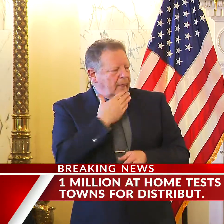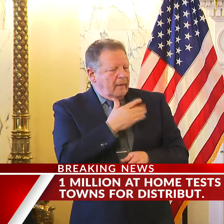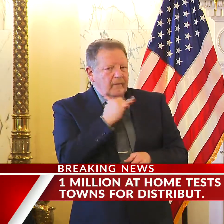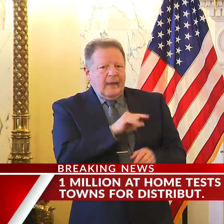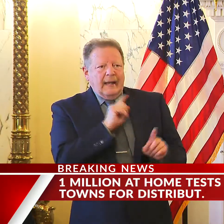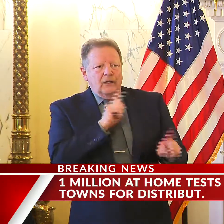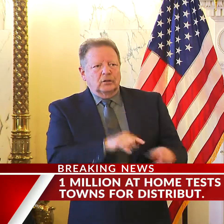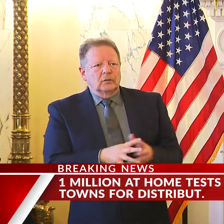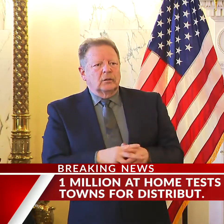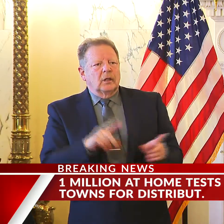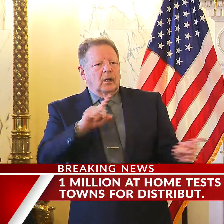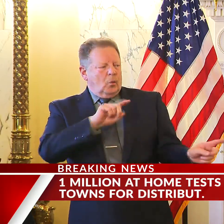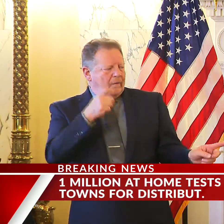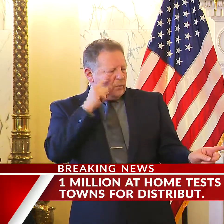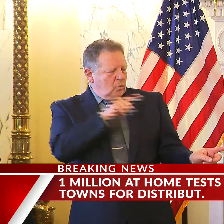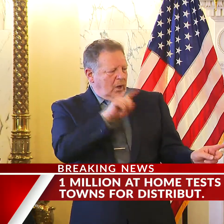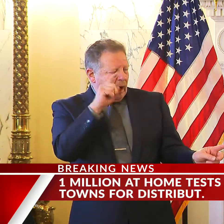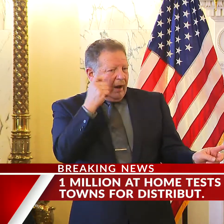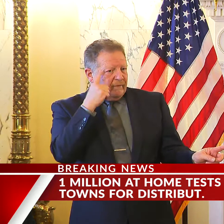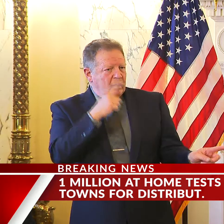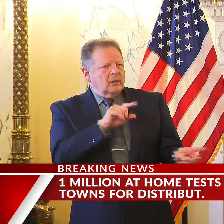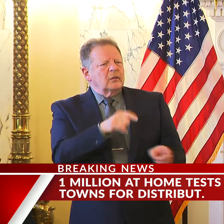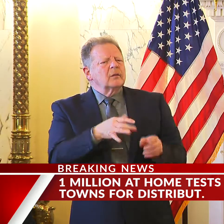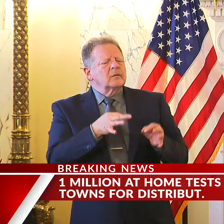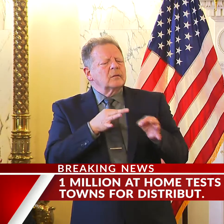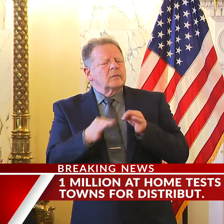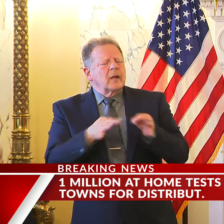MILLION AT-HOME TEST KITS FOR FOR FOR THE MONTH OF JANUARY. SO WE'RE LOOKING TO CONTINUE